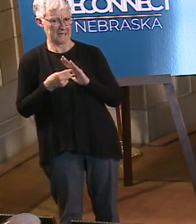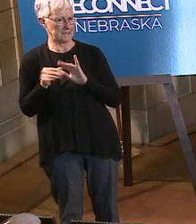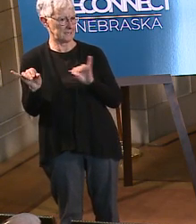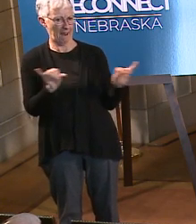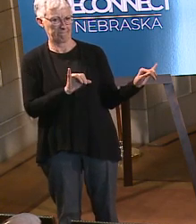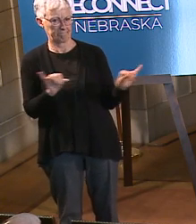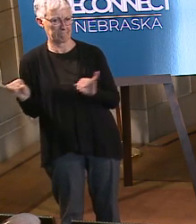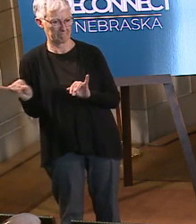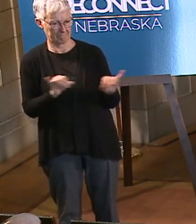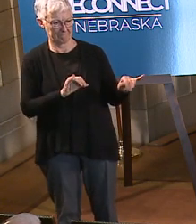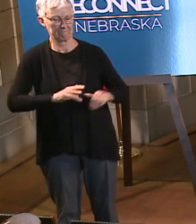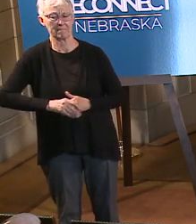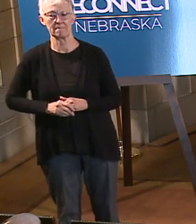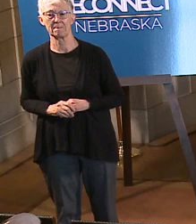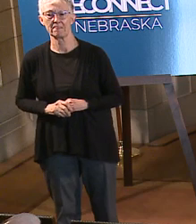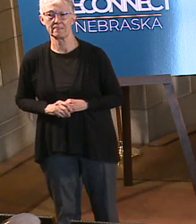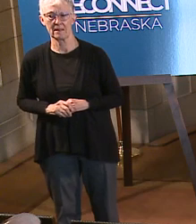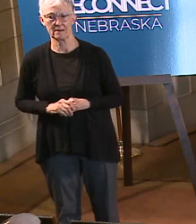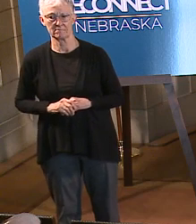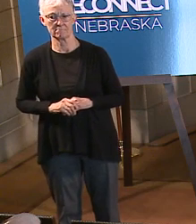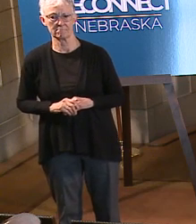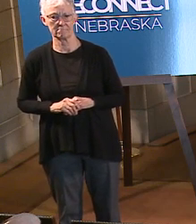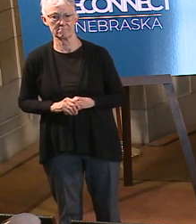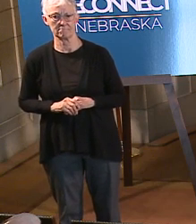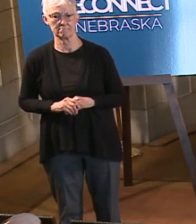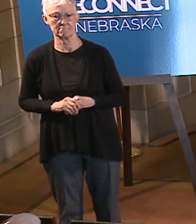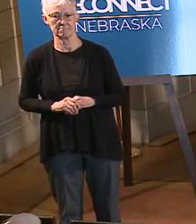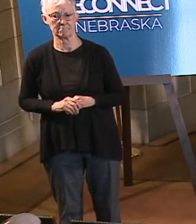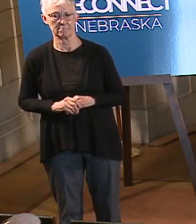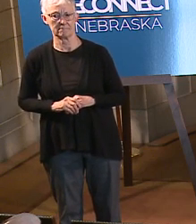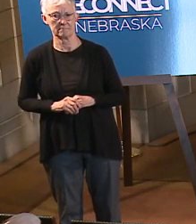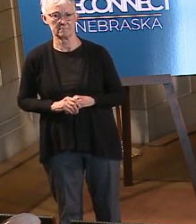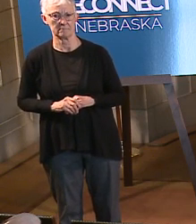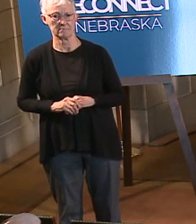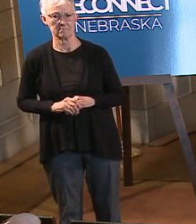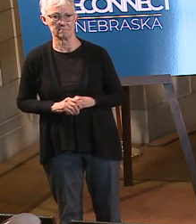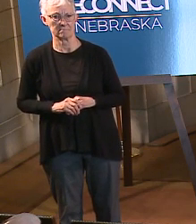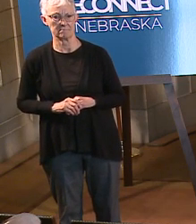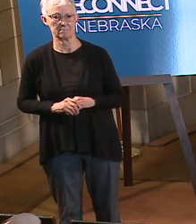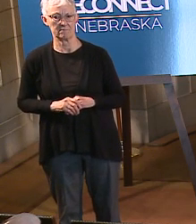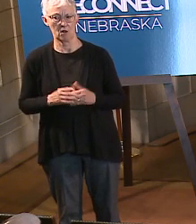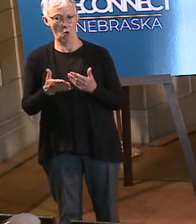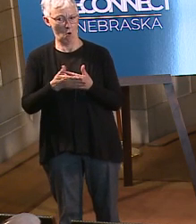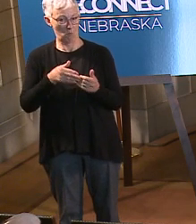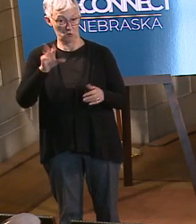WORDS, TRAVEL AND RECONNECTING, THEY ARE SYNONYMOUS, AND THAT'S